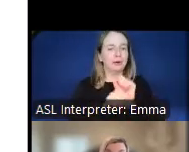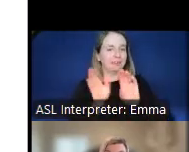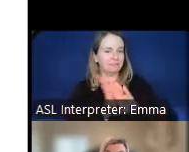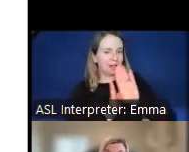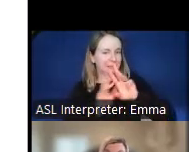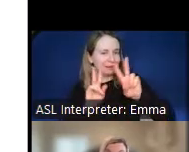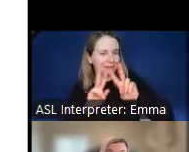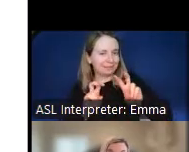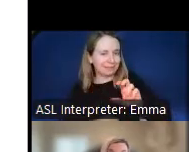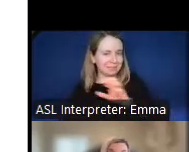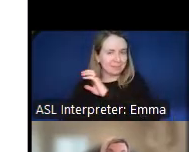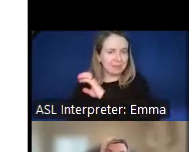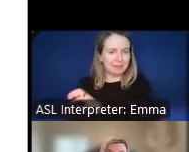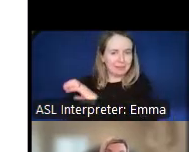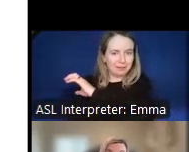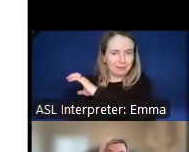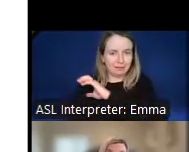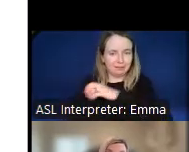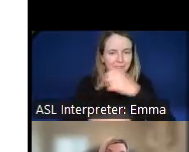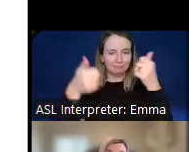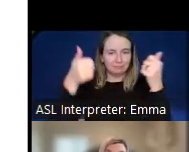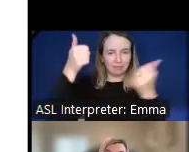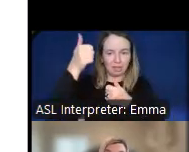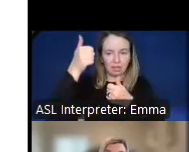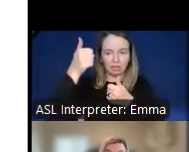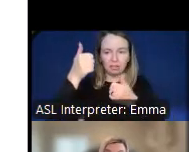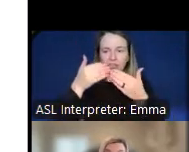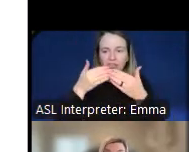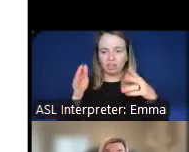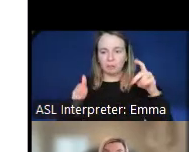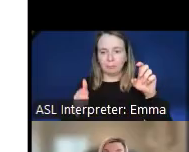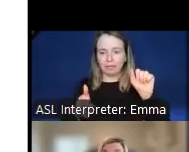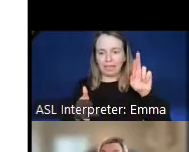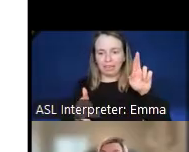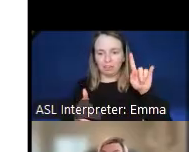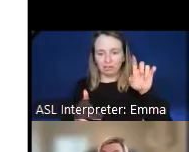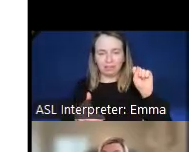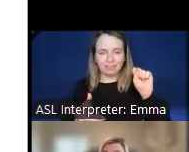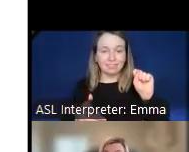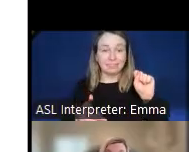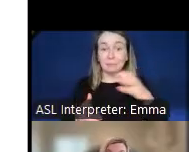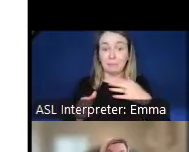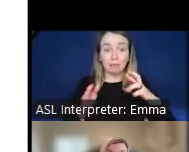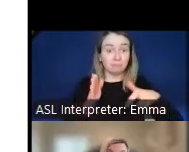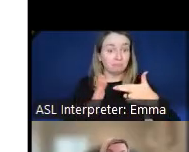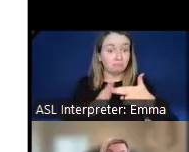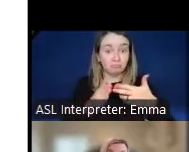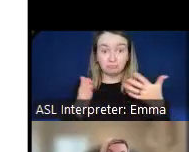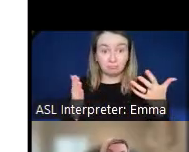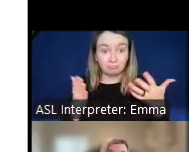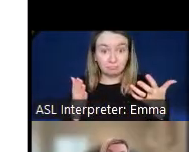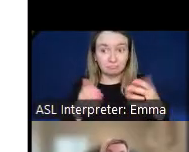clinic under general pediatrics. My primary role as a child and